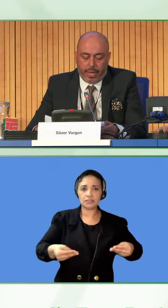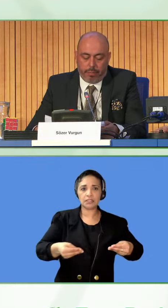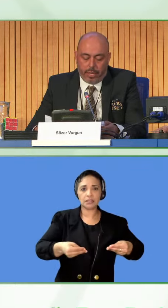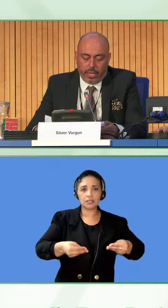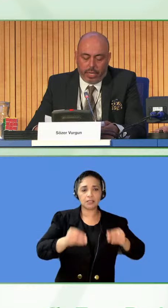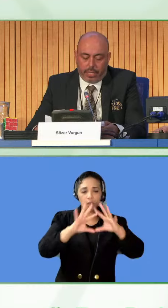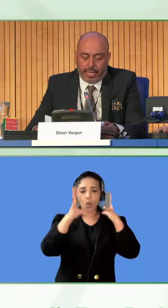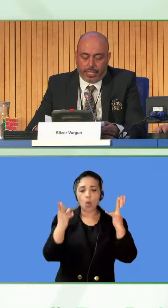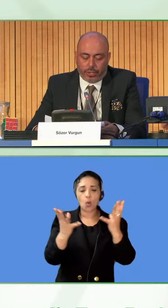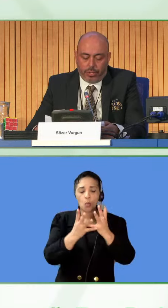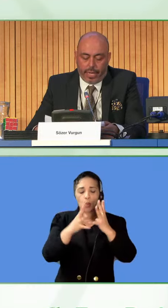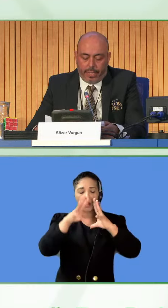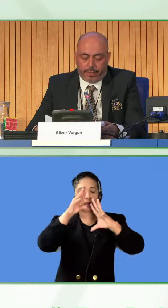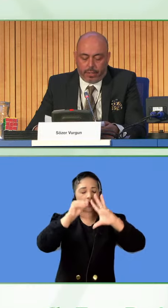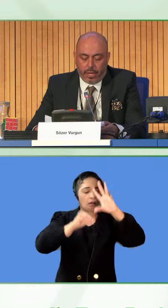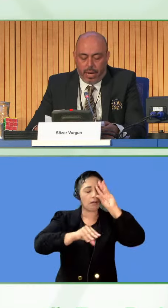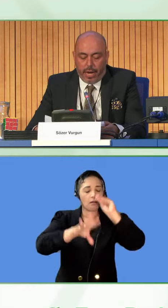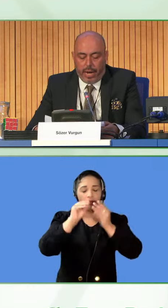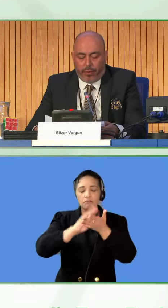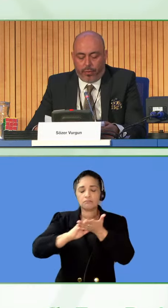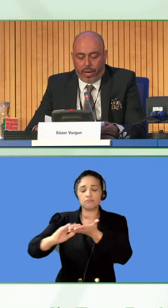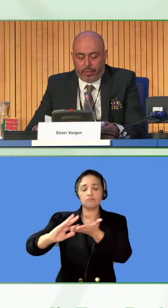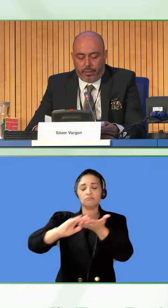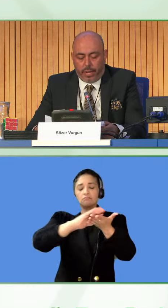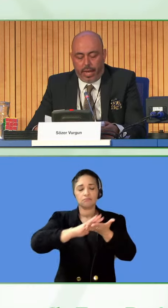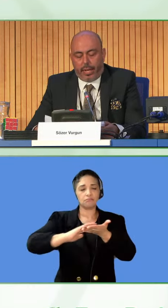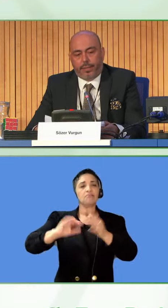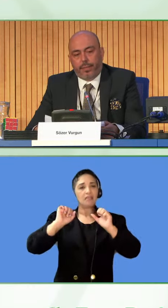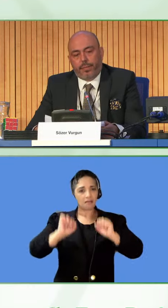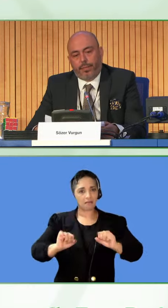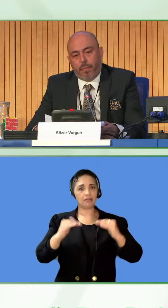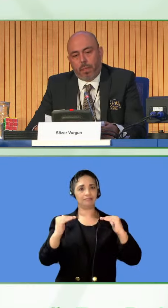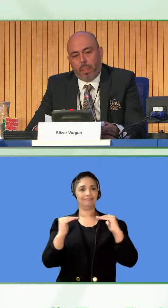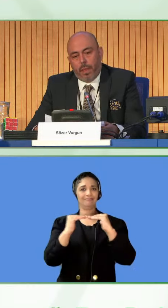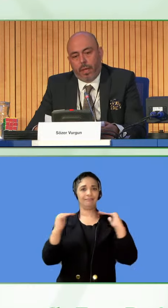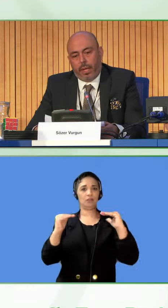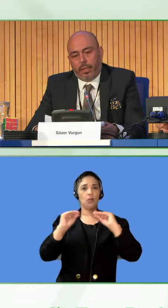same education as everyone else.